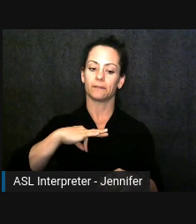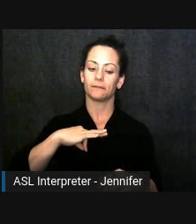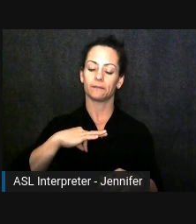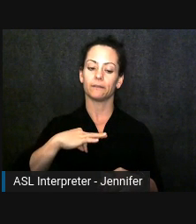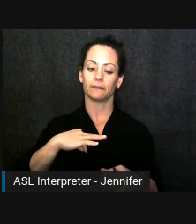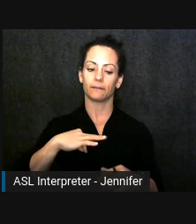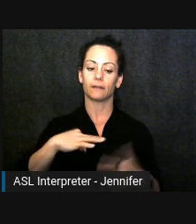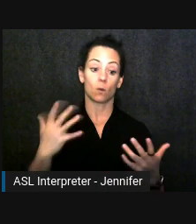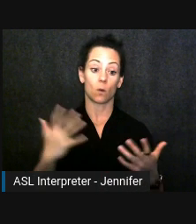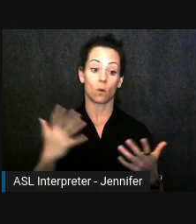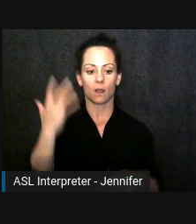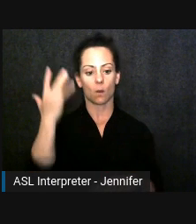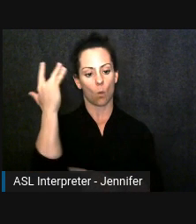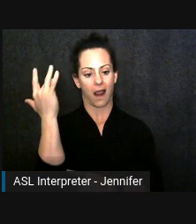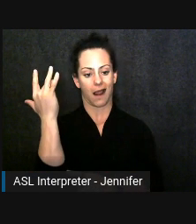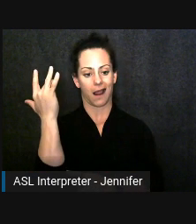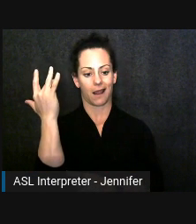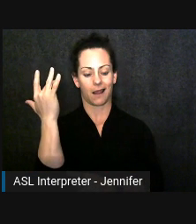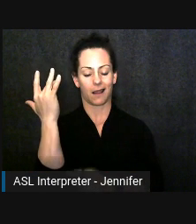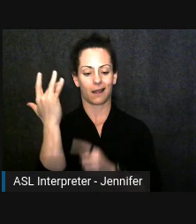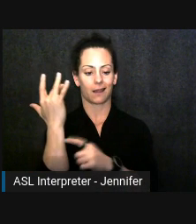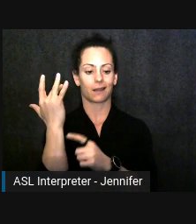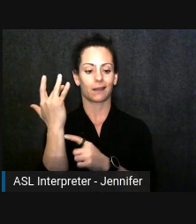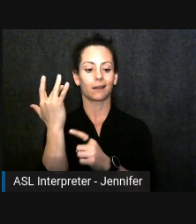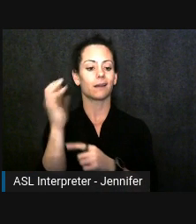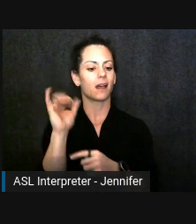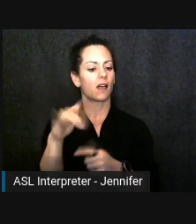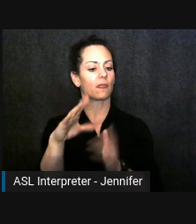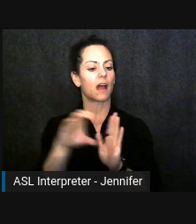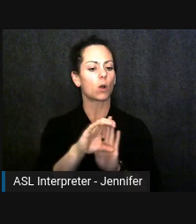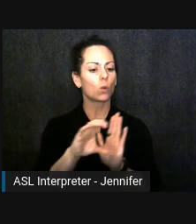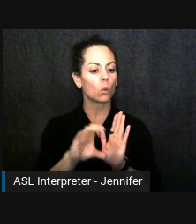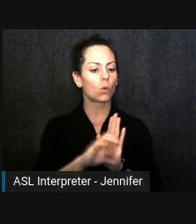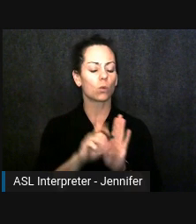through this course, because it not only helped me